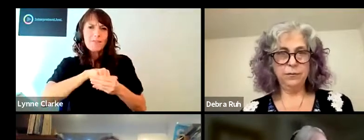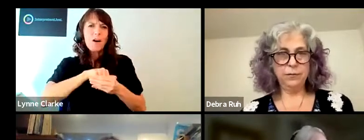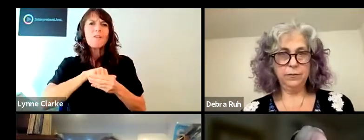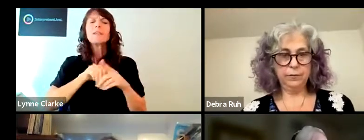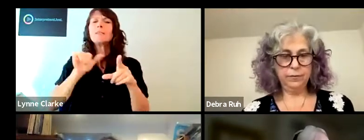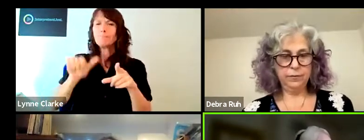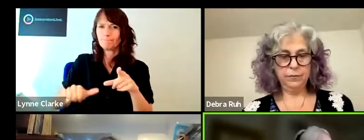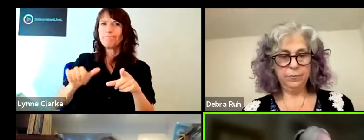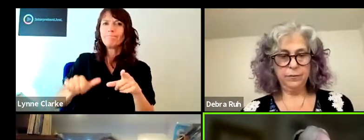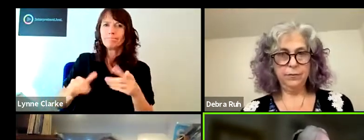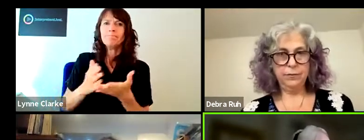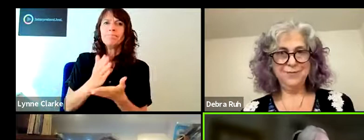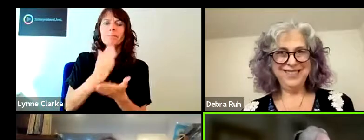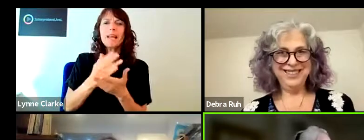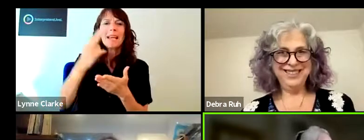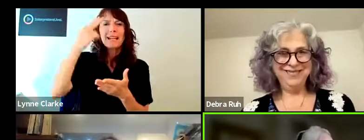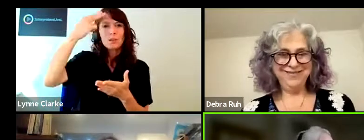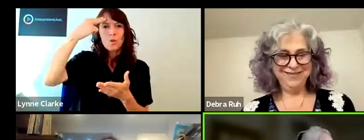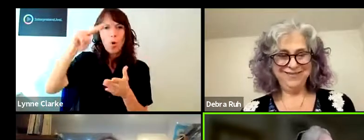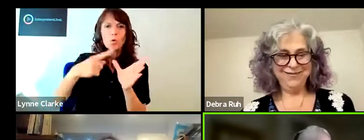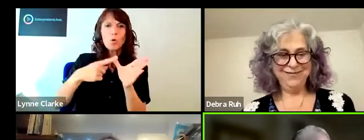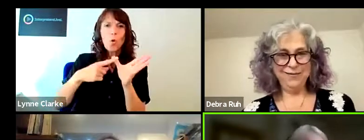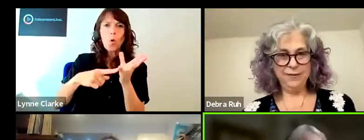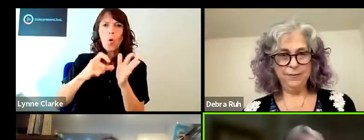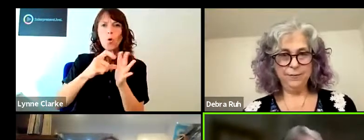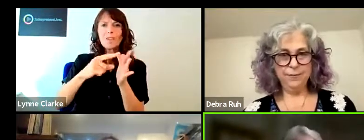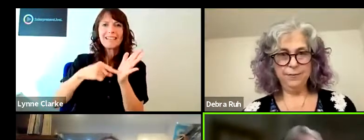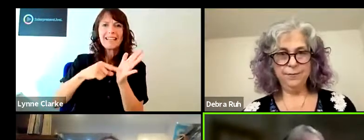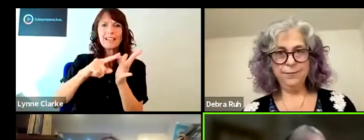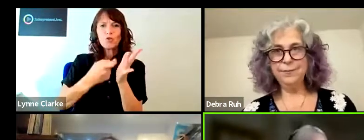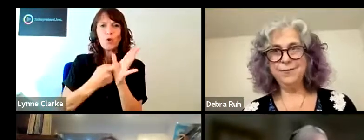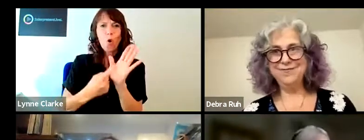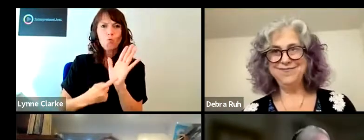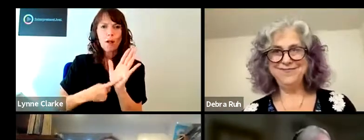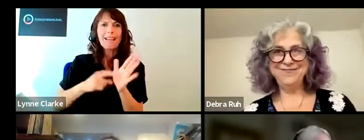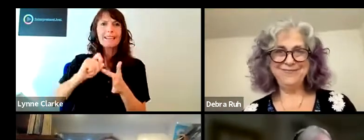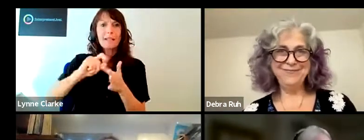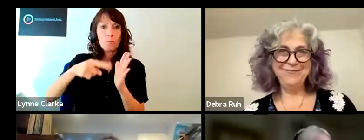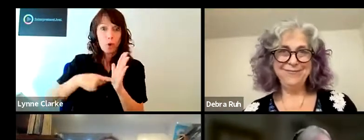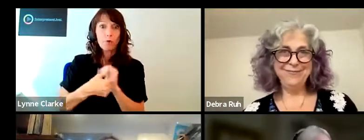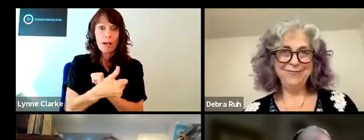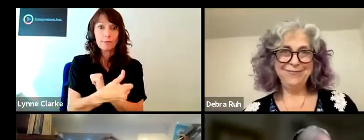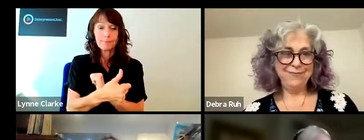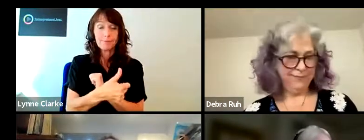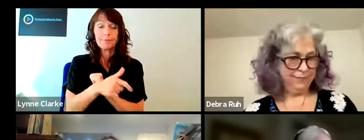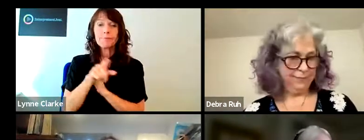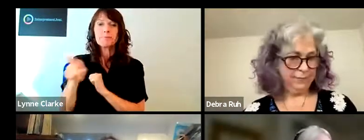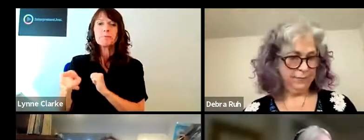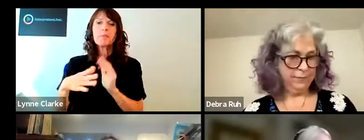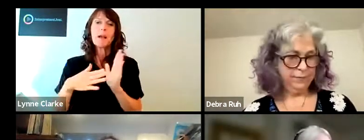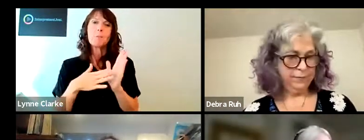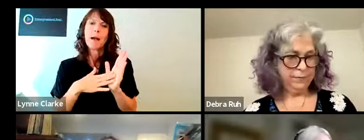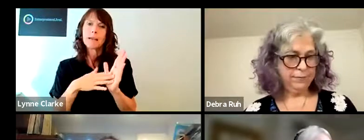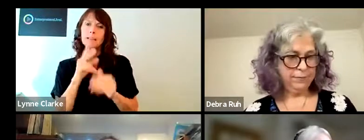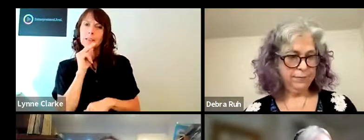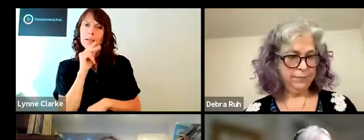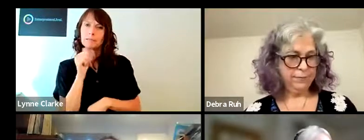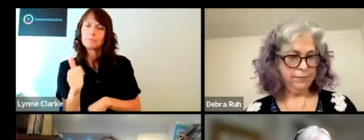Yeah, it's the project. Yeah. Thank you. It's all right. The other is the in terms of looking at